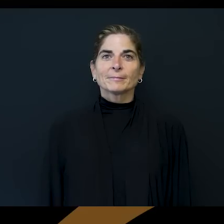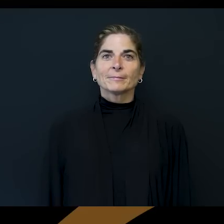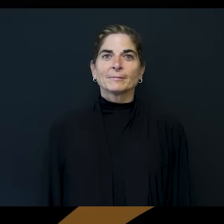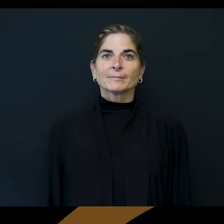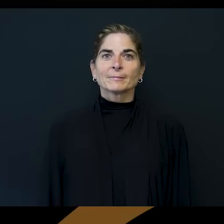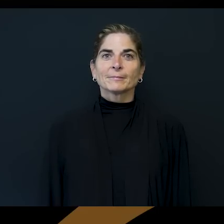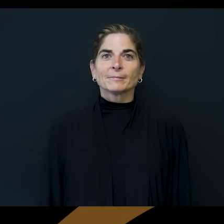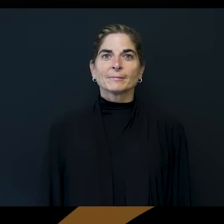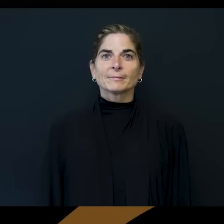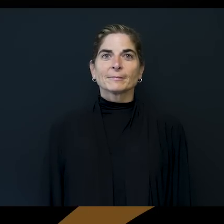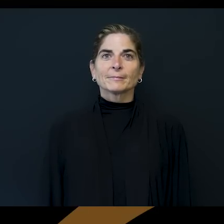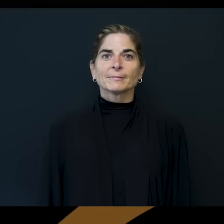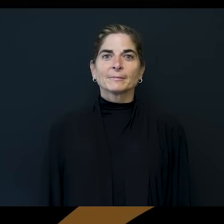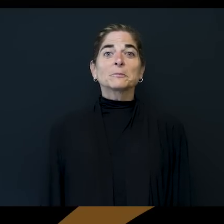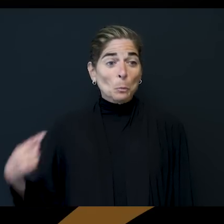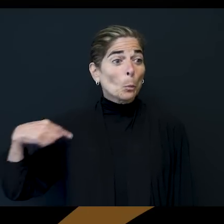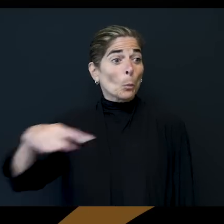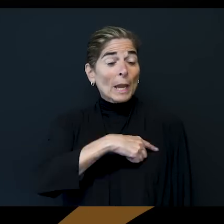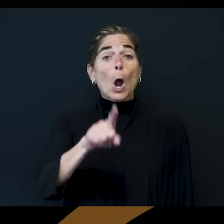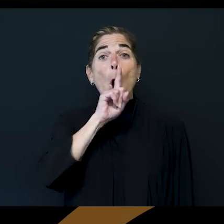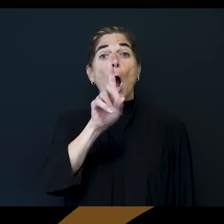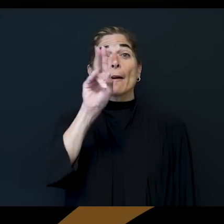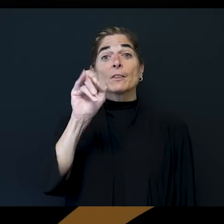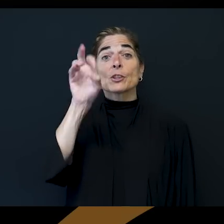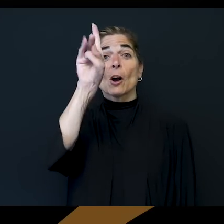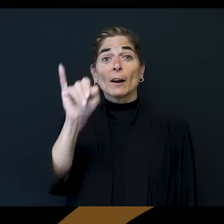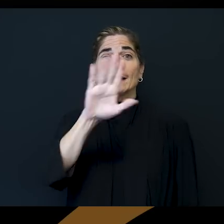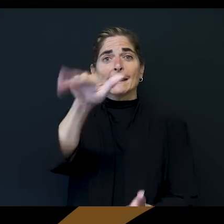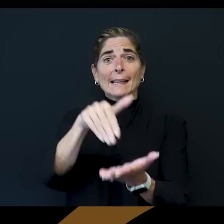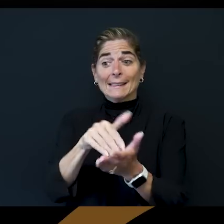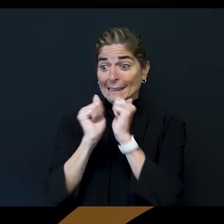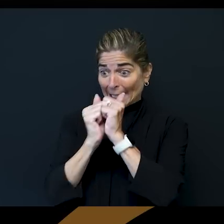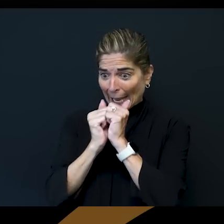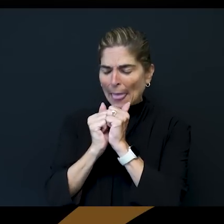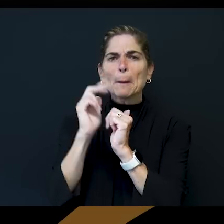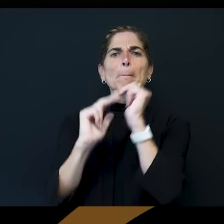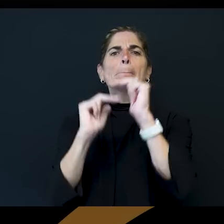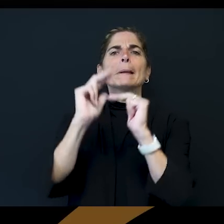We are the Viscardi Center and together we are building a more accessible and inclusive world.